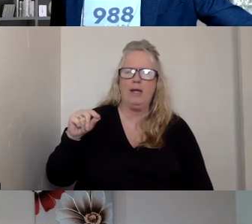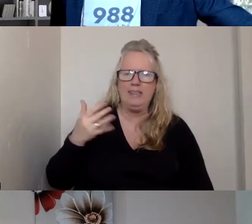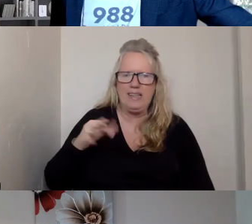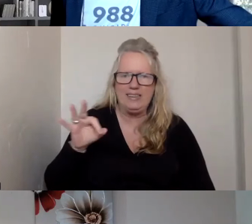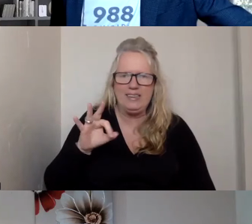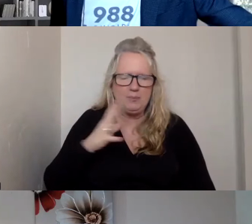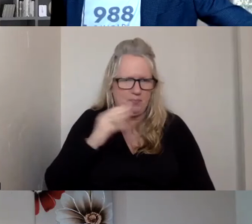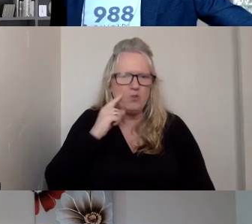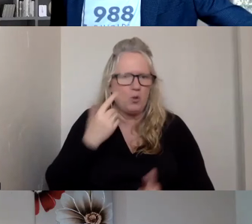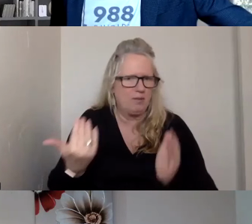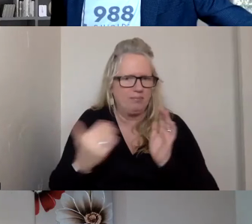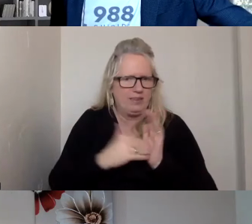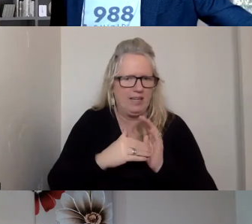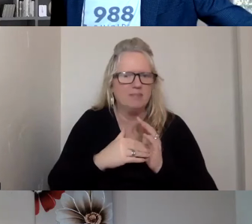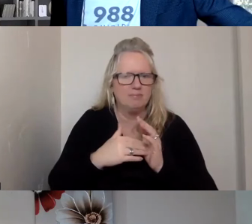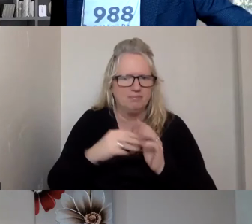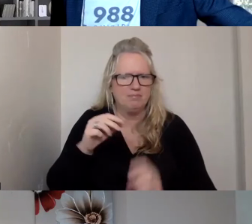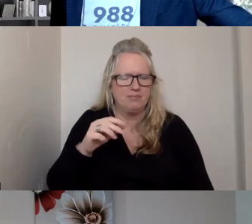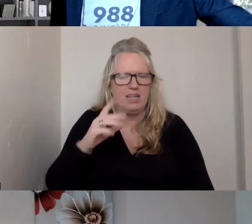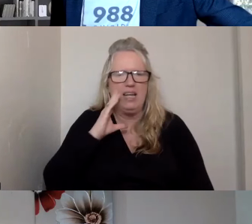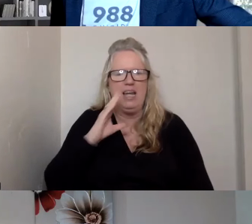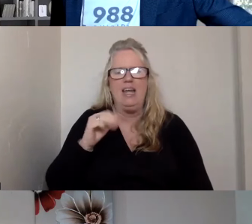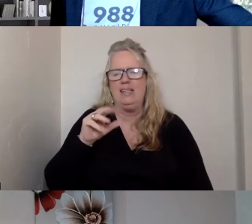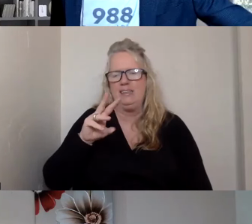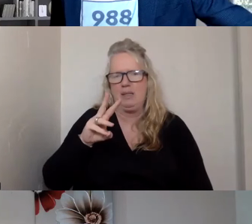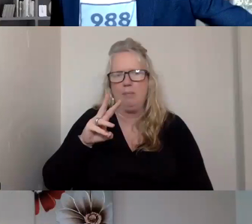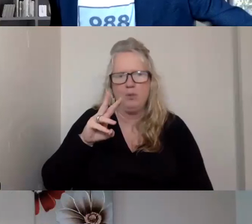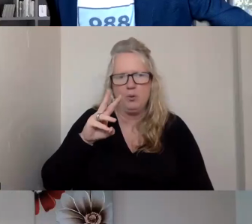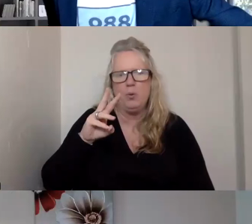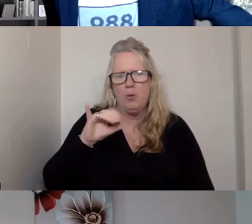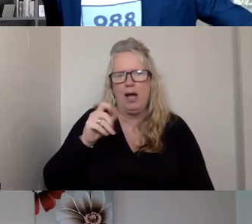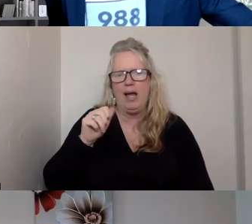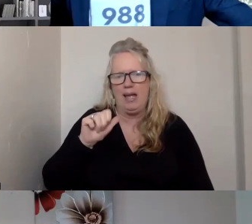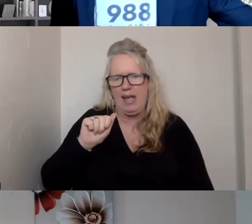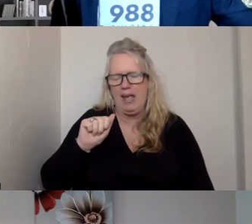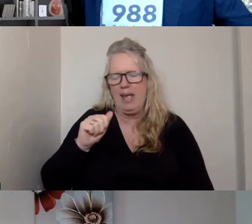DOING OTHER ONE AS DOUBLE IMHL GOES BACK NEXT SUMMER.